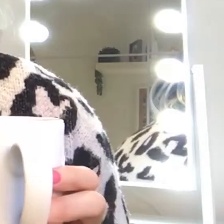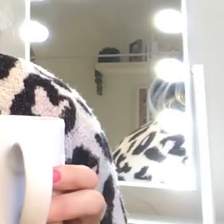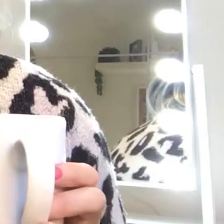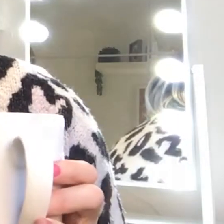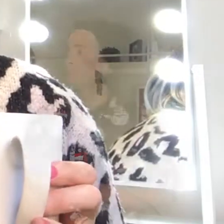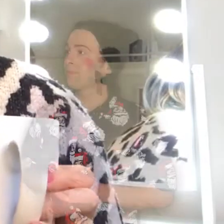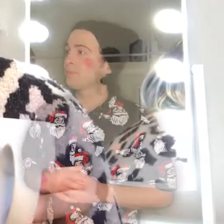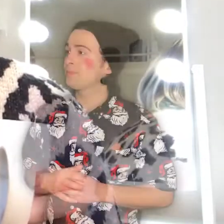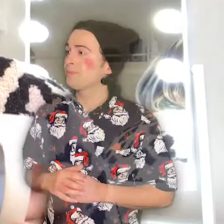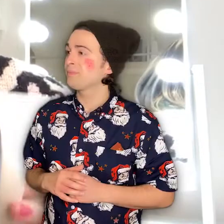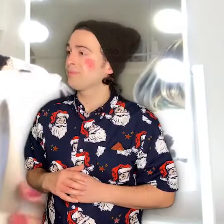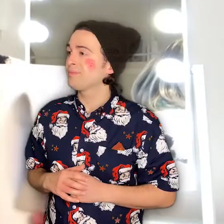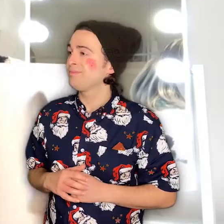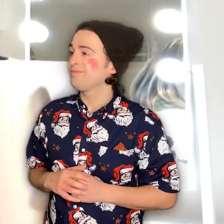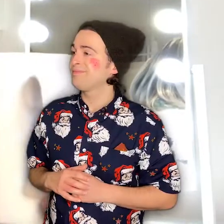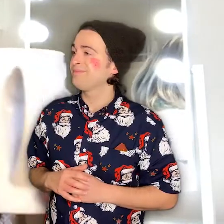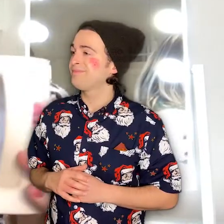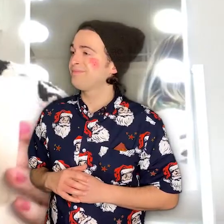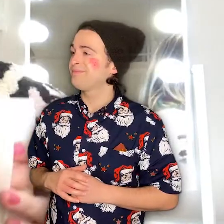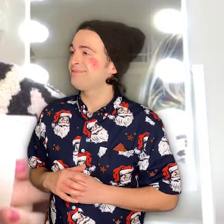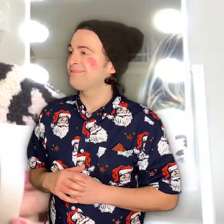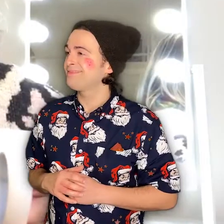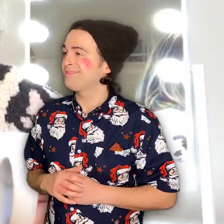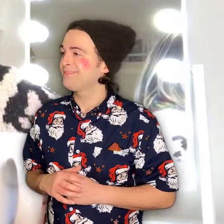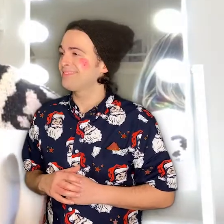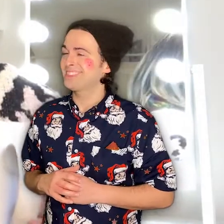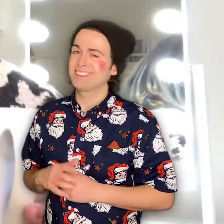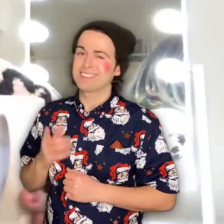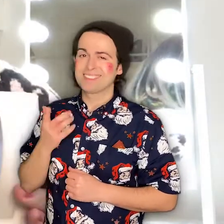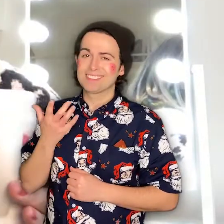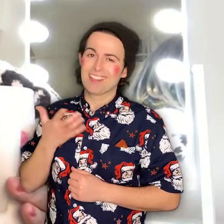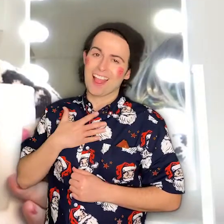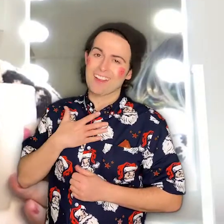Senga – Oh hello boys and girls, you’ve caught me having my morning tea. Absolutely